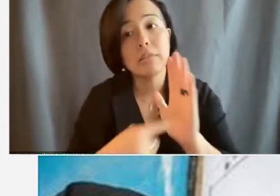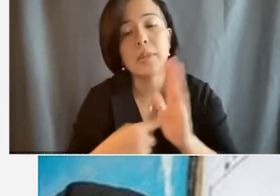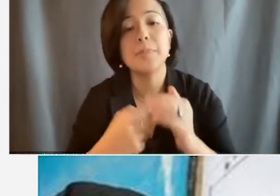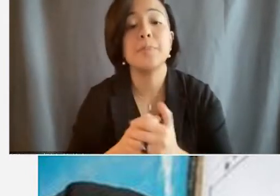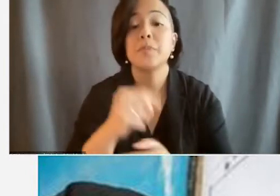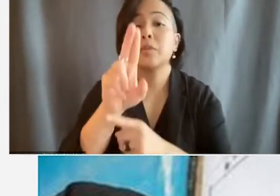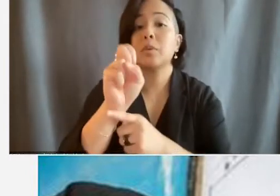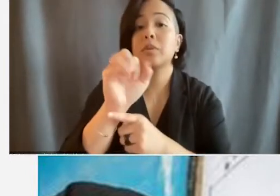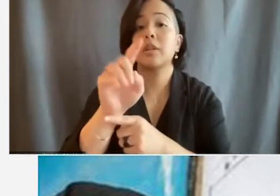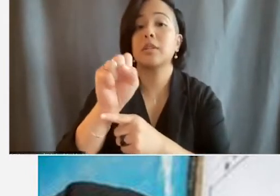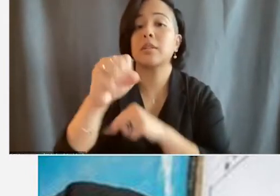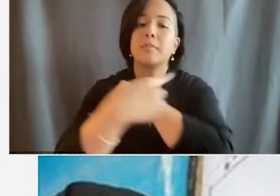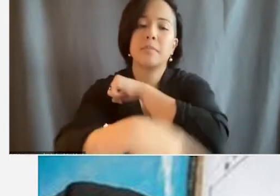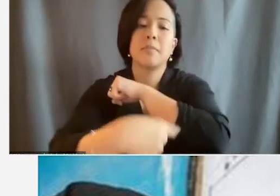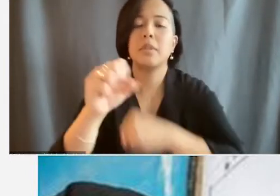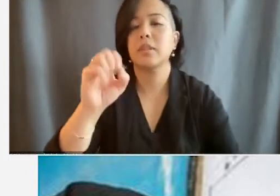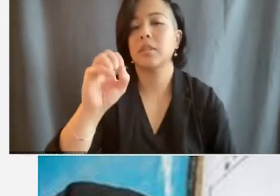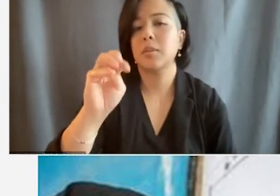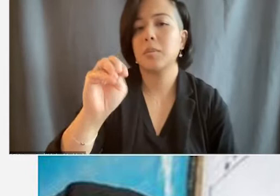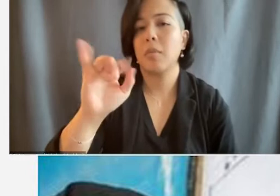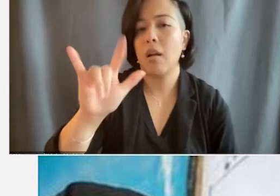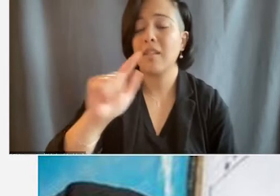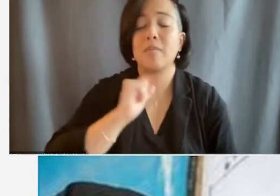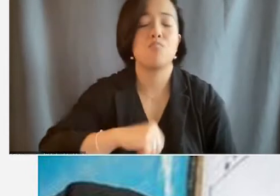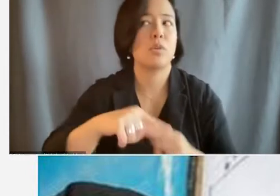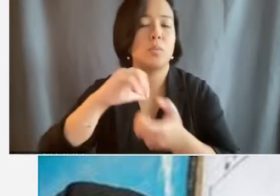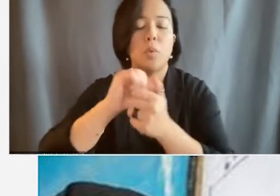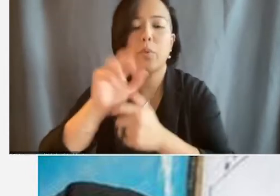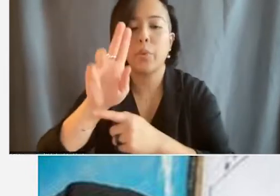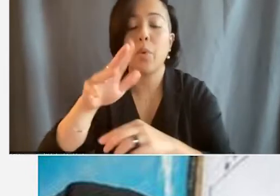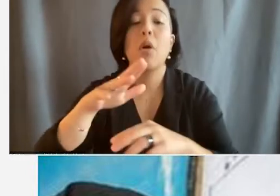USAID Somalia is very proud to partner with the UK on the adolescent girls' education